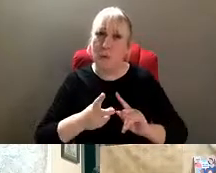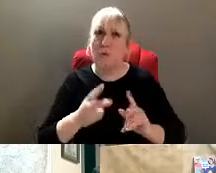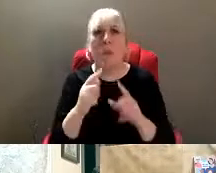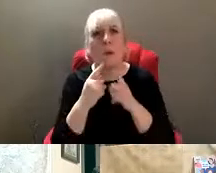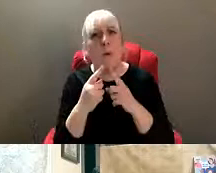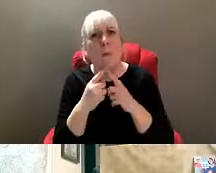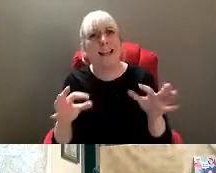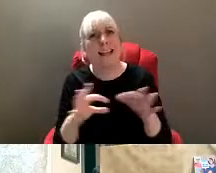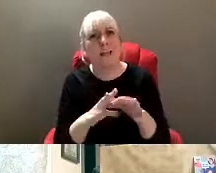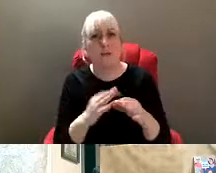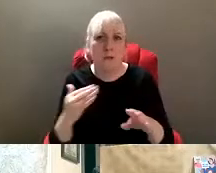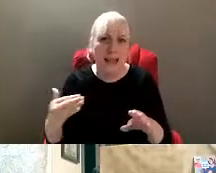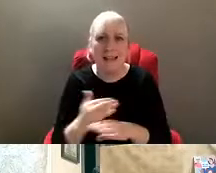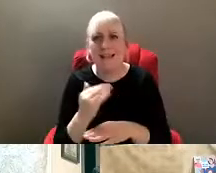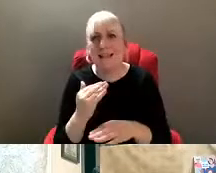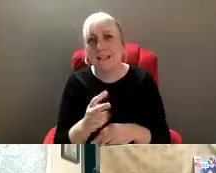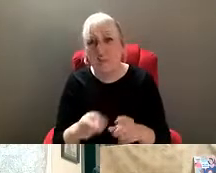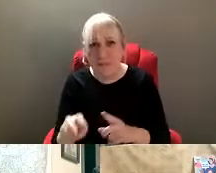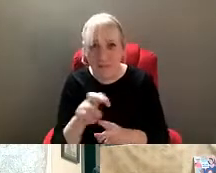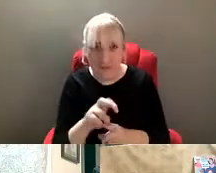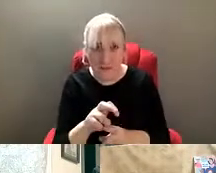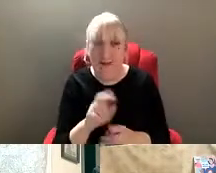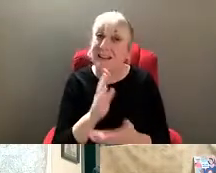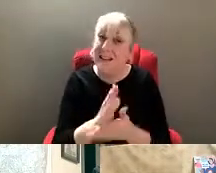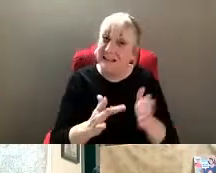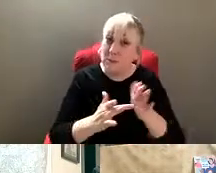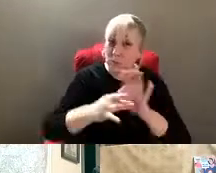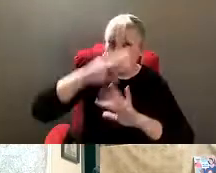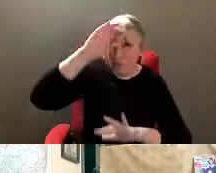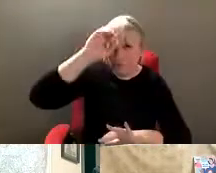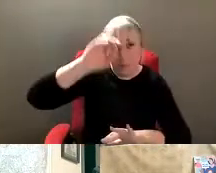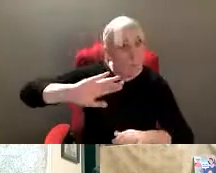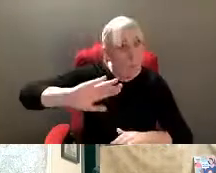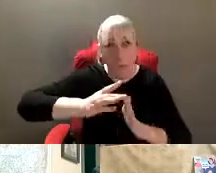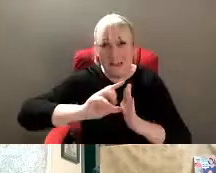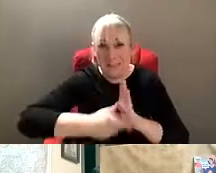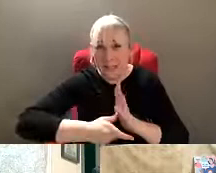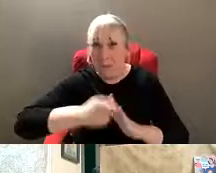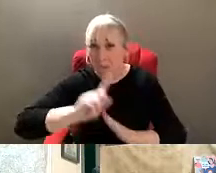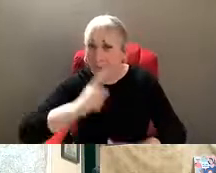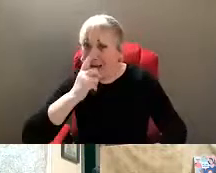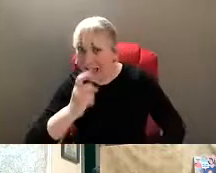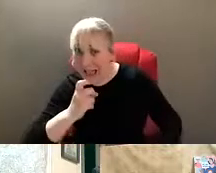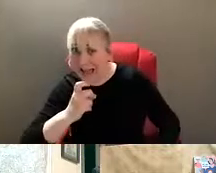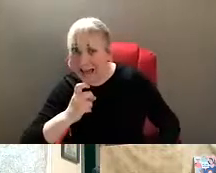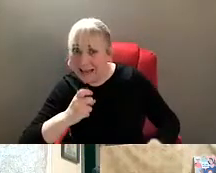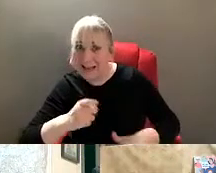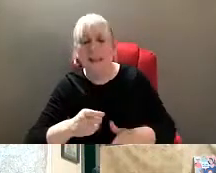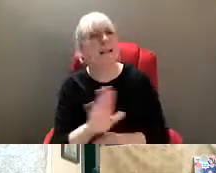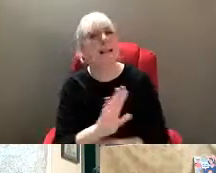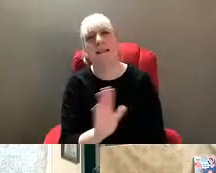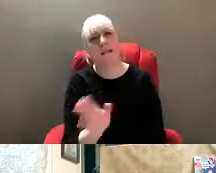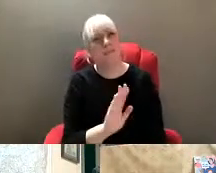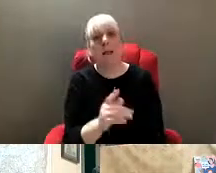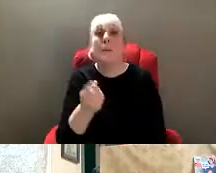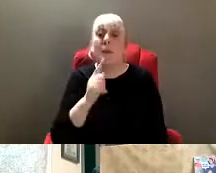that that isn't an option for all disabled people uh people with energy disability cannot cycle with